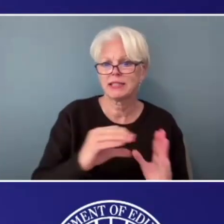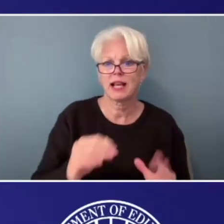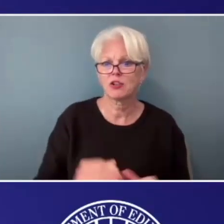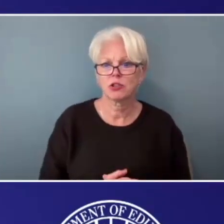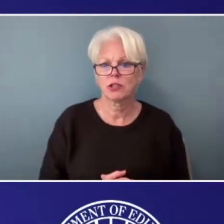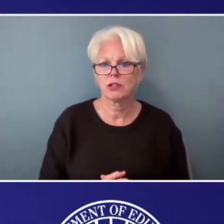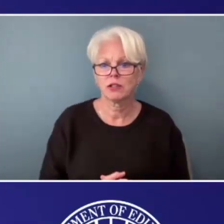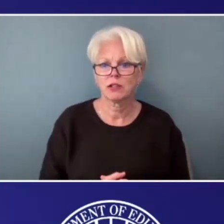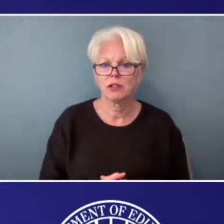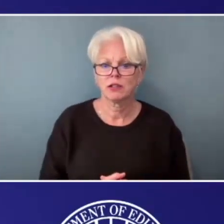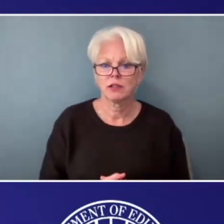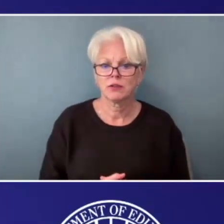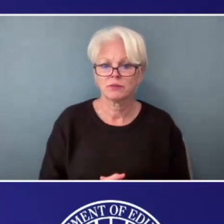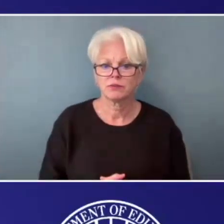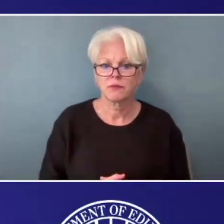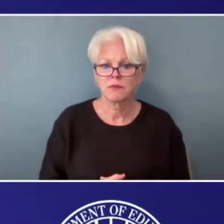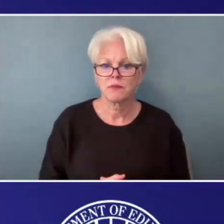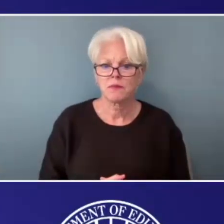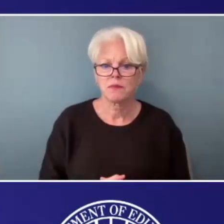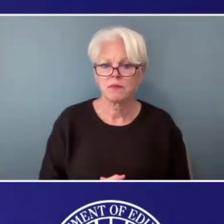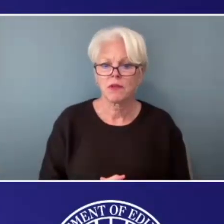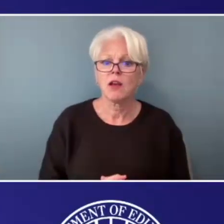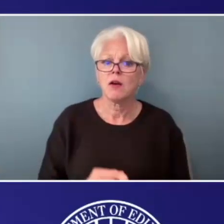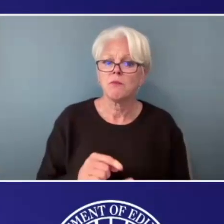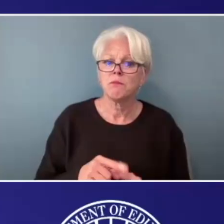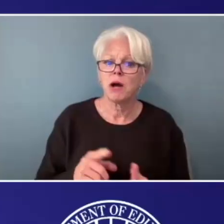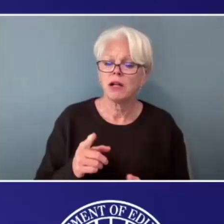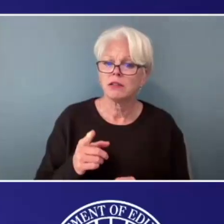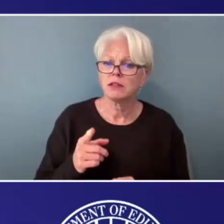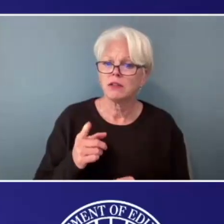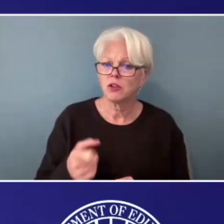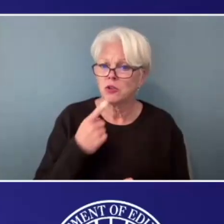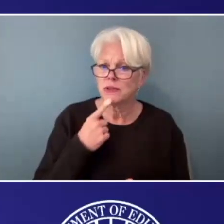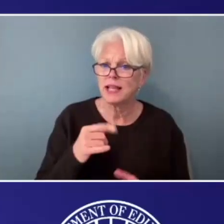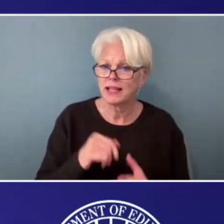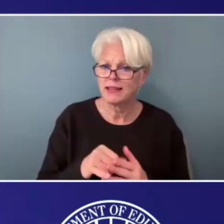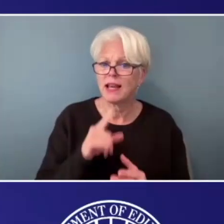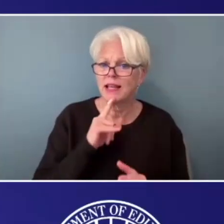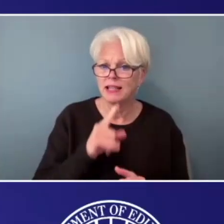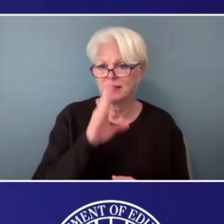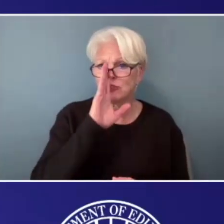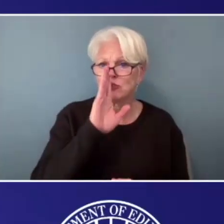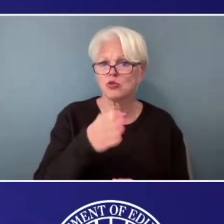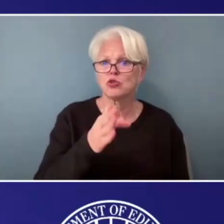color on that. But isn't it, isn't it true, though, that you're saying that it is Direct Stafford Loan money after all,